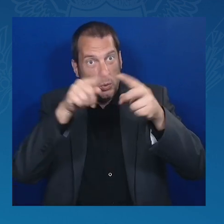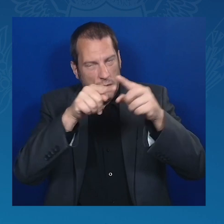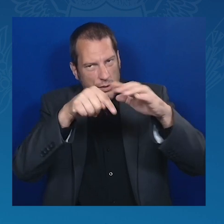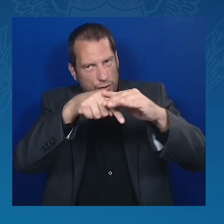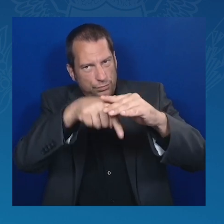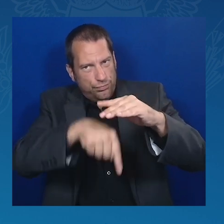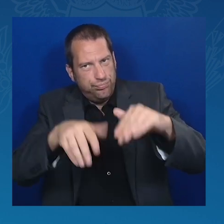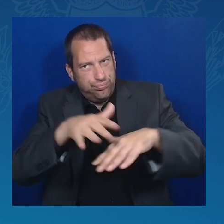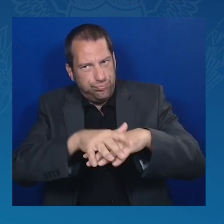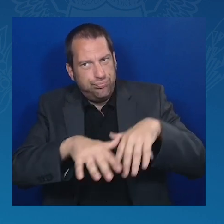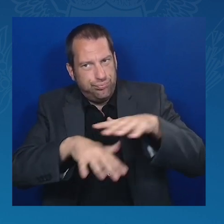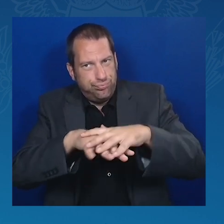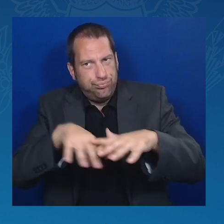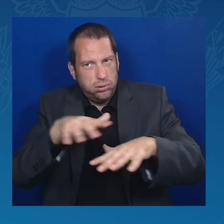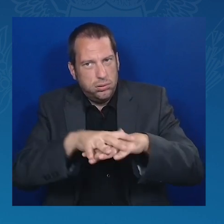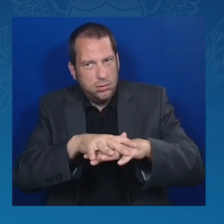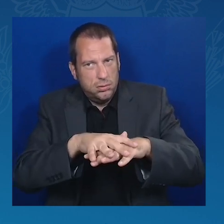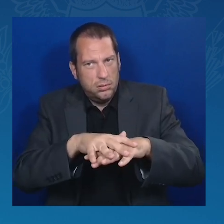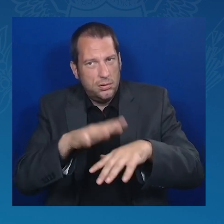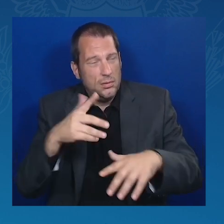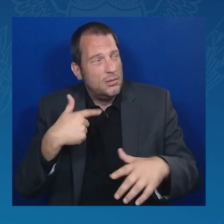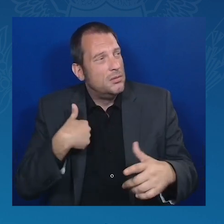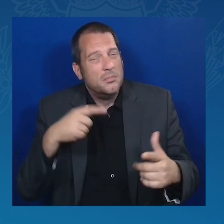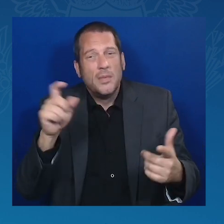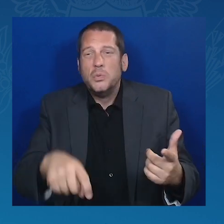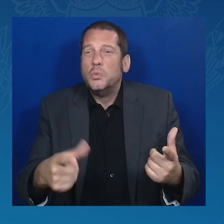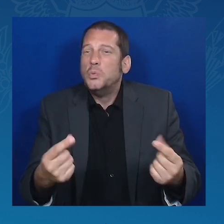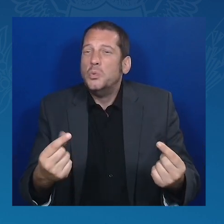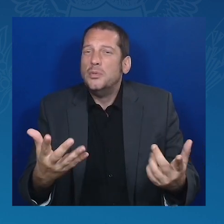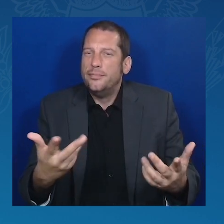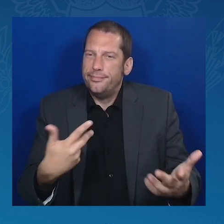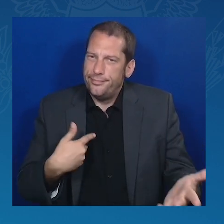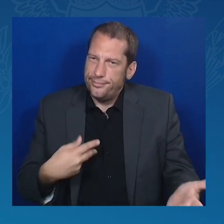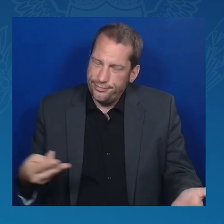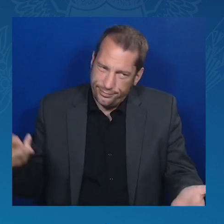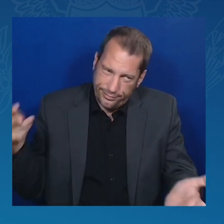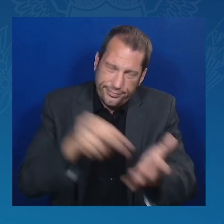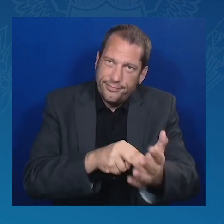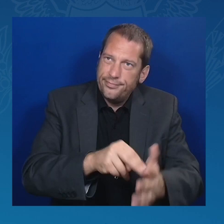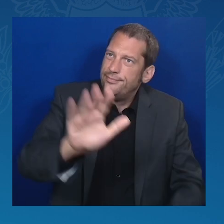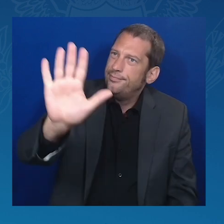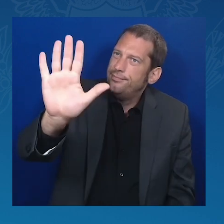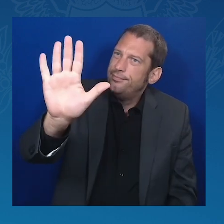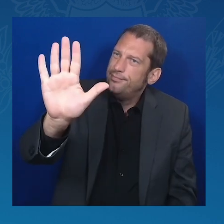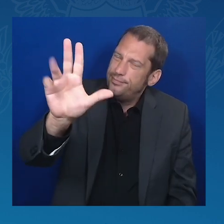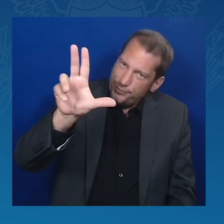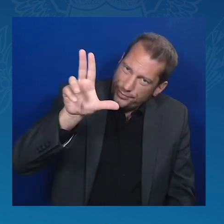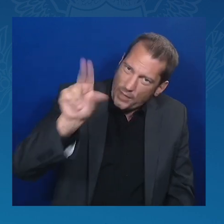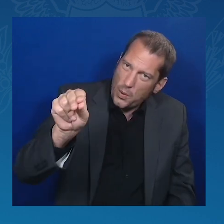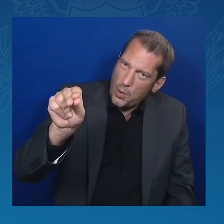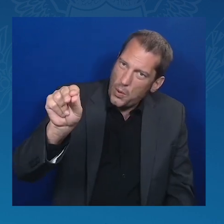we are not going to allow this to happen. And what the court took Congress can put back in place.